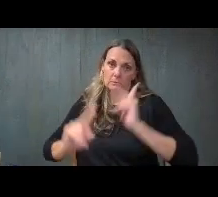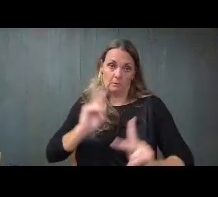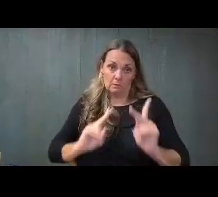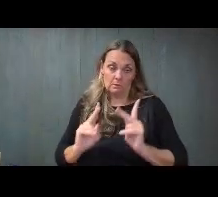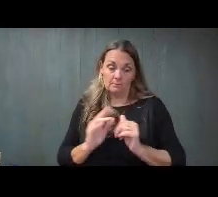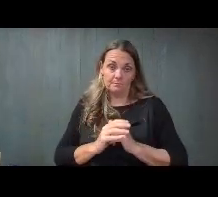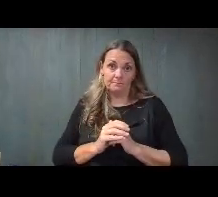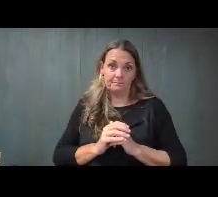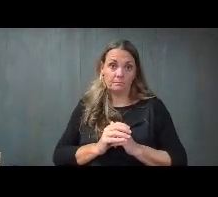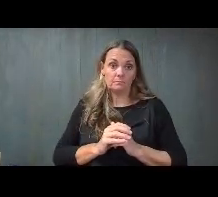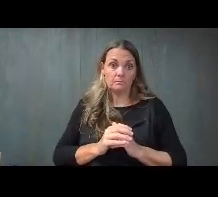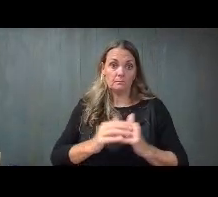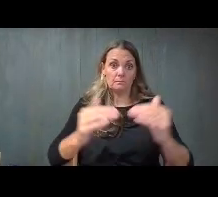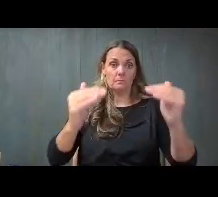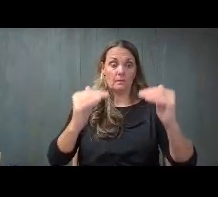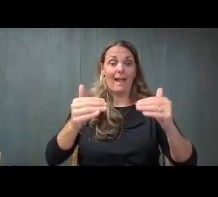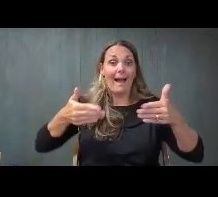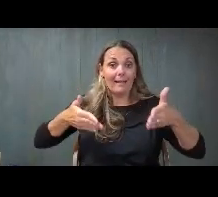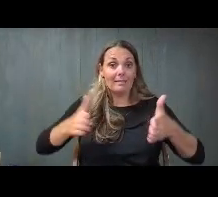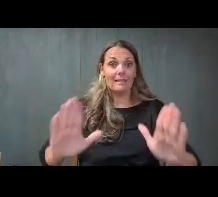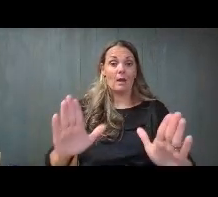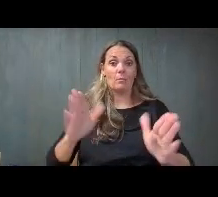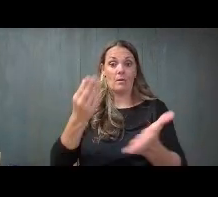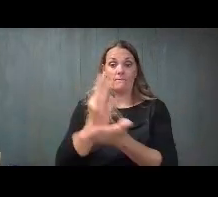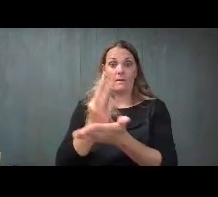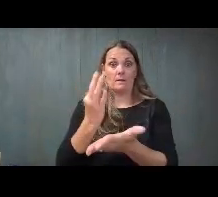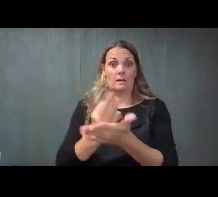Allowable staffing funding will be utilized to ensure